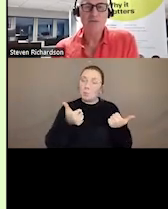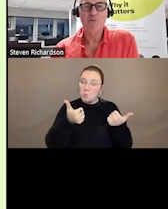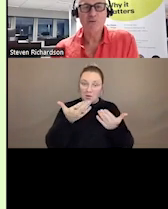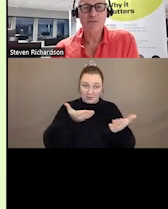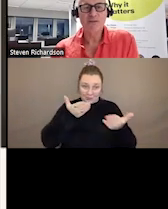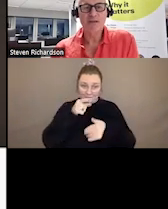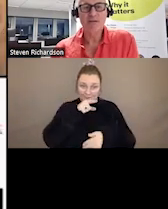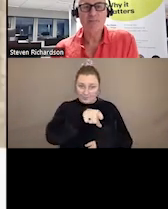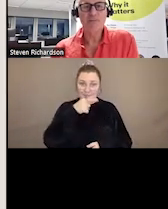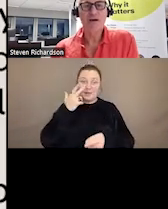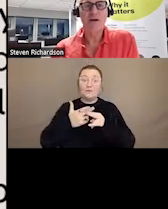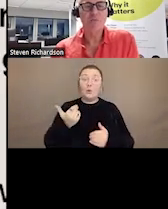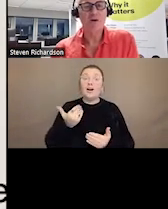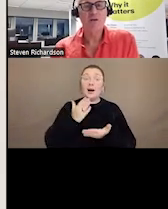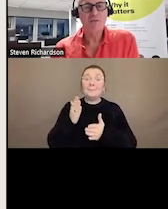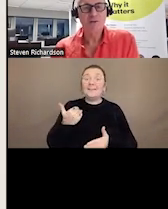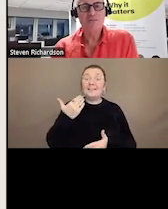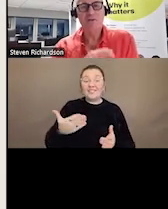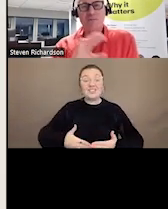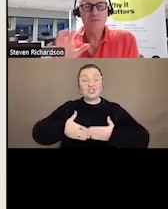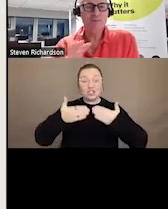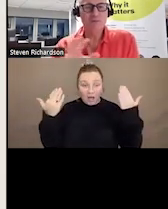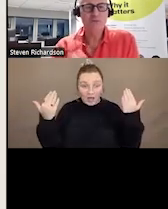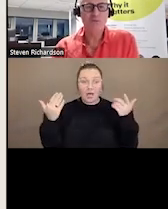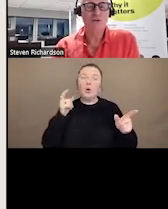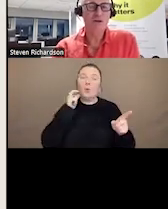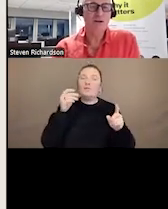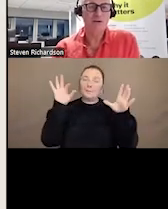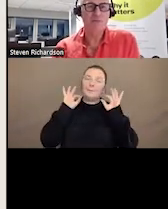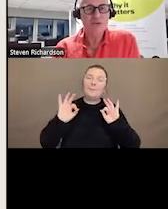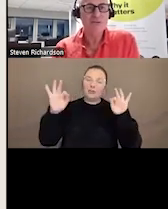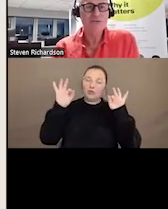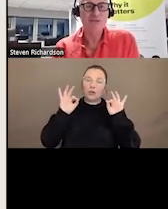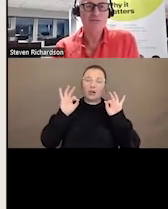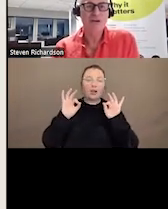For the Giving Day, there is going to be some special features from the Australian